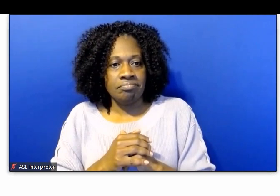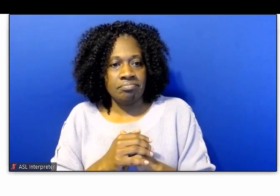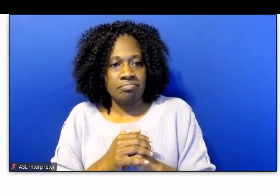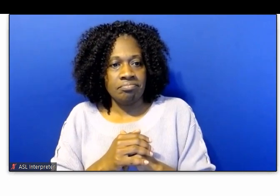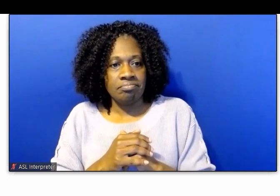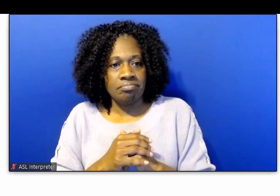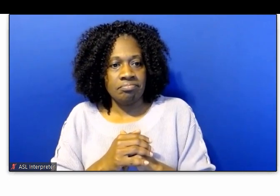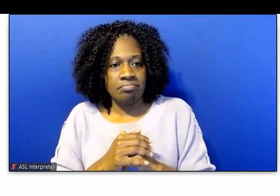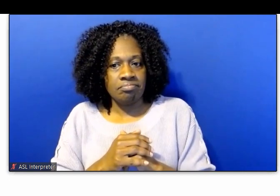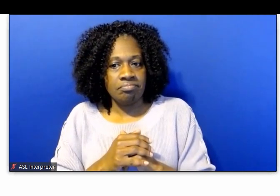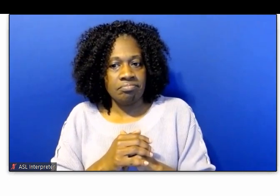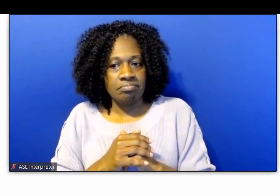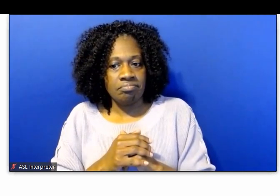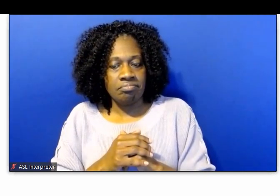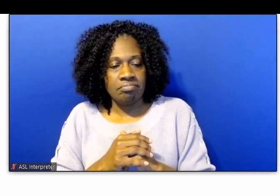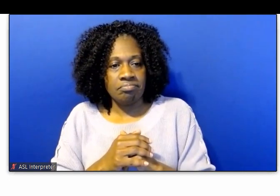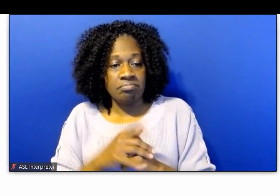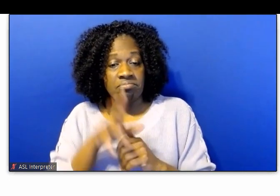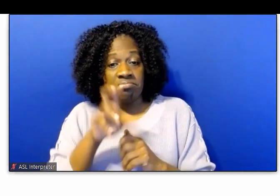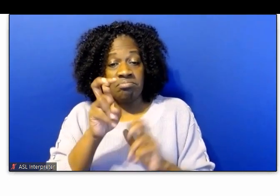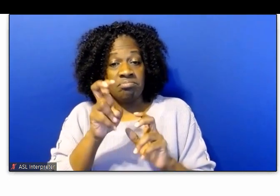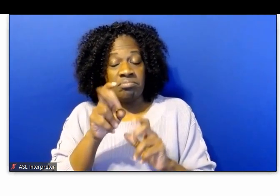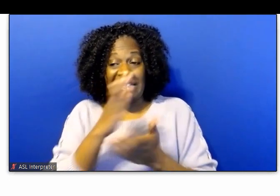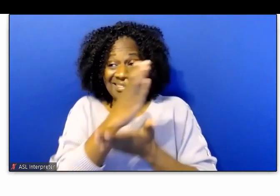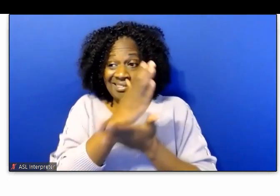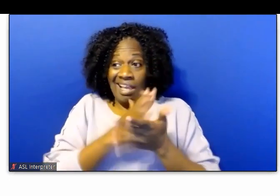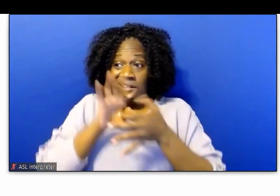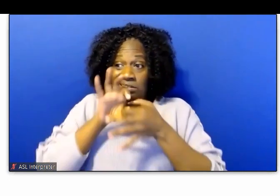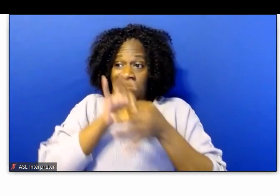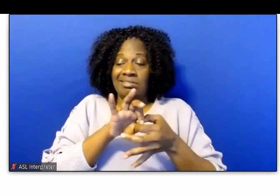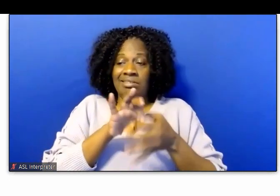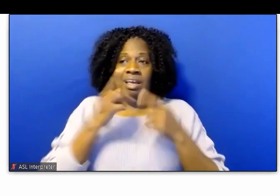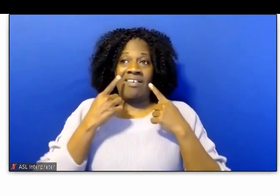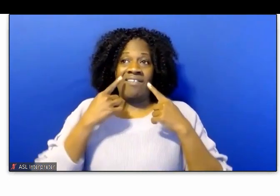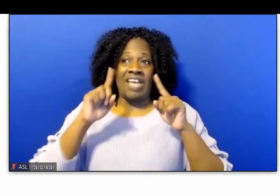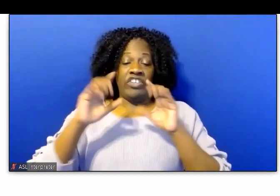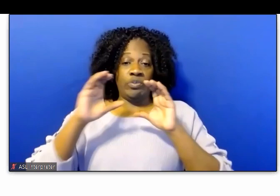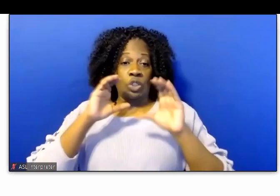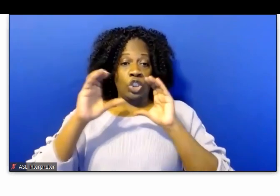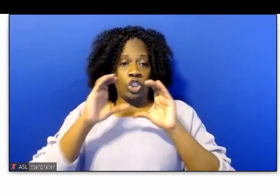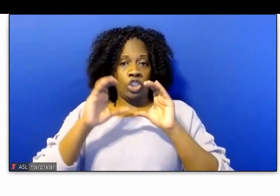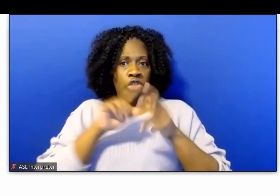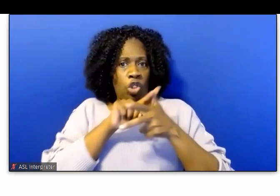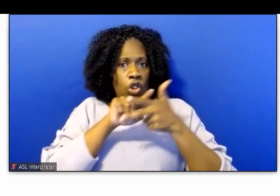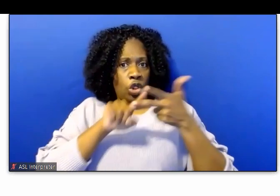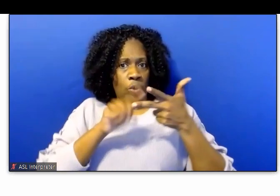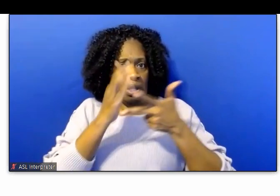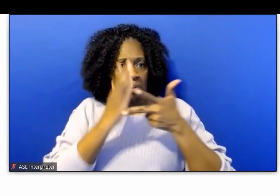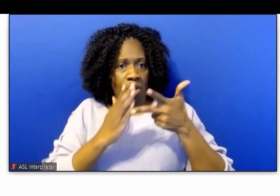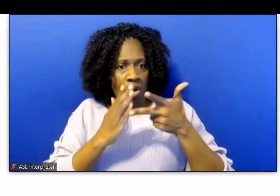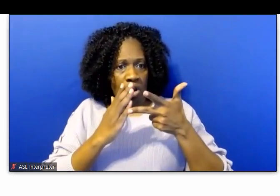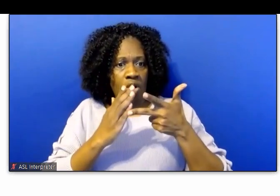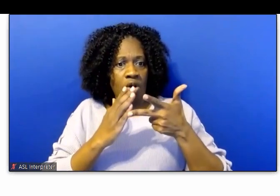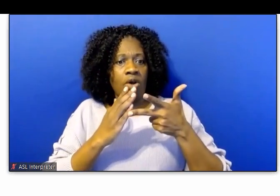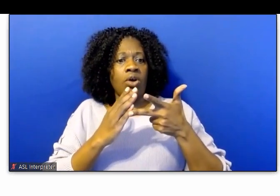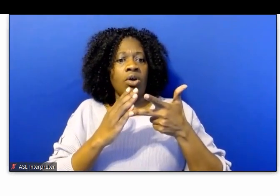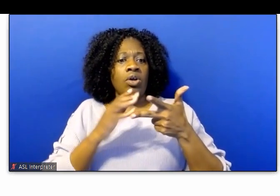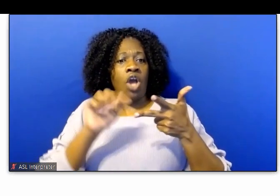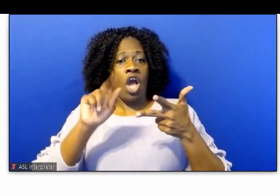It's under the section about effective communication There's three parts of it -- auxiliary aids and services.